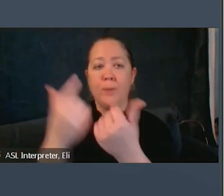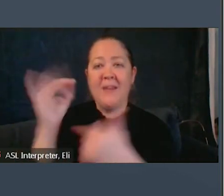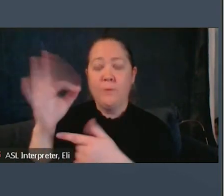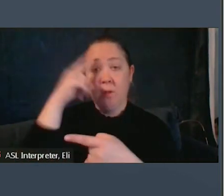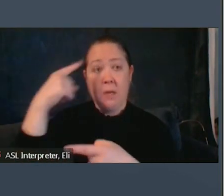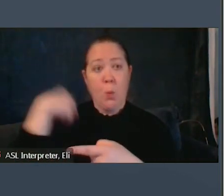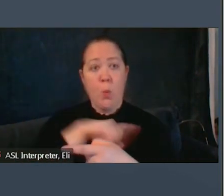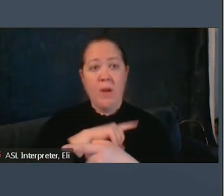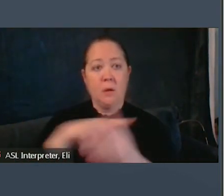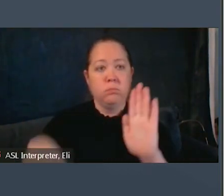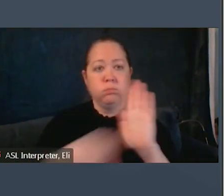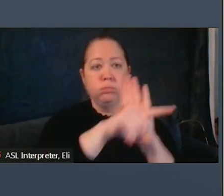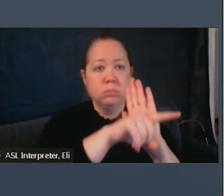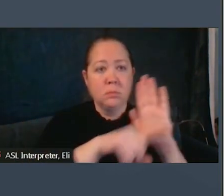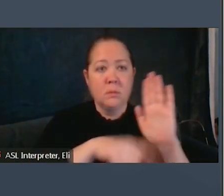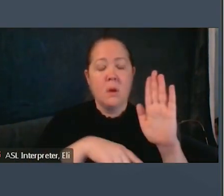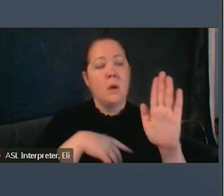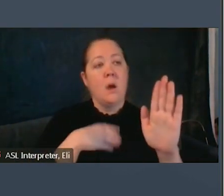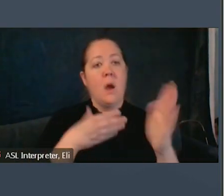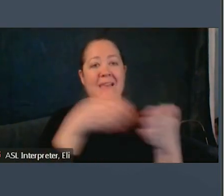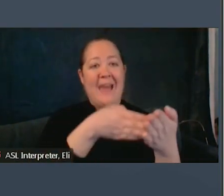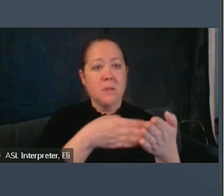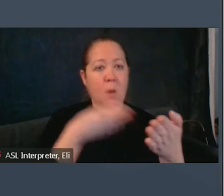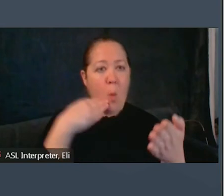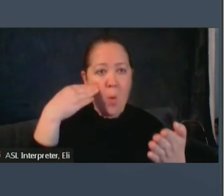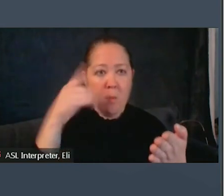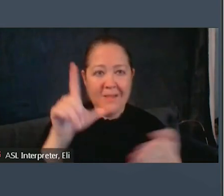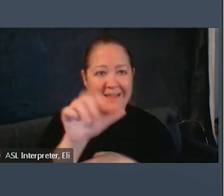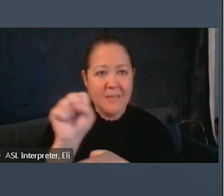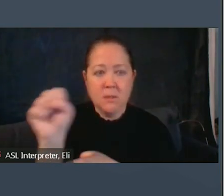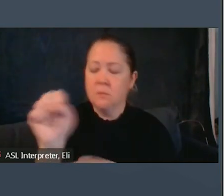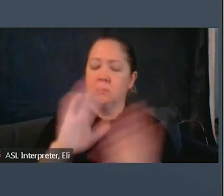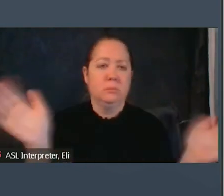However, the message conveyed is I do not support increasing the size